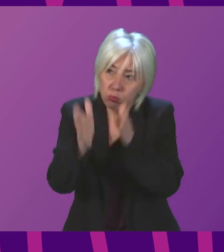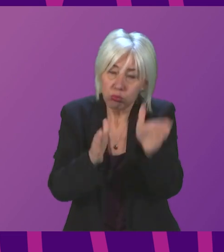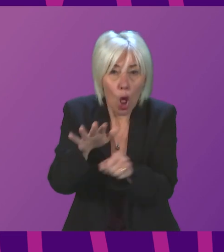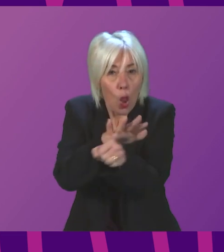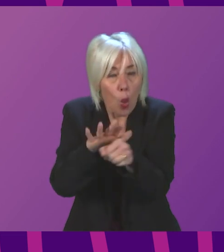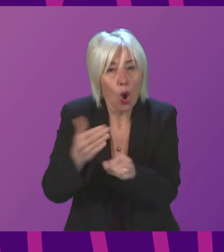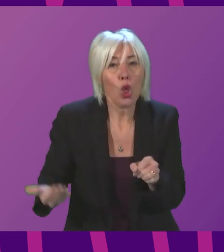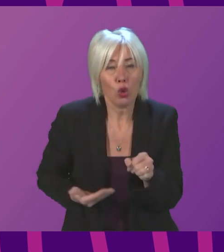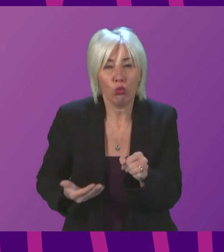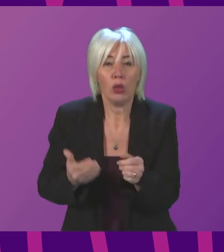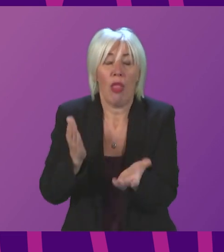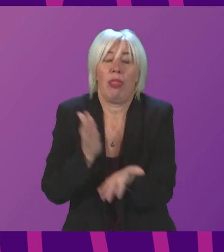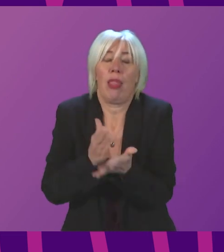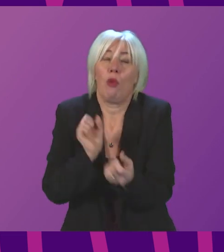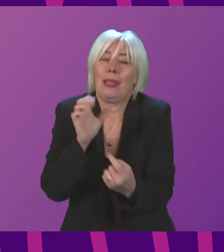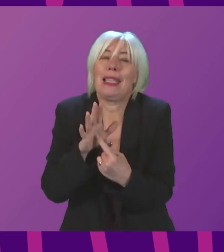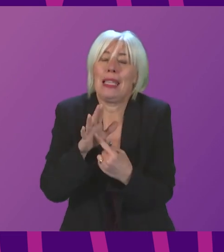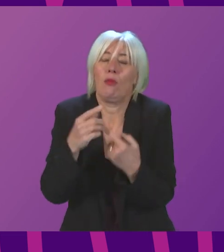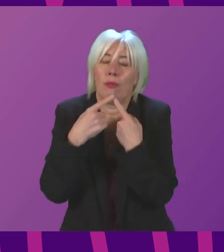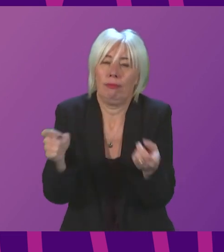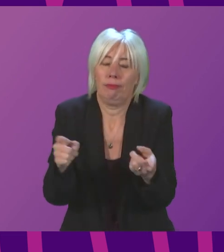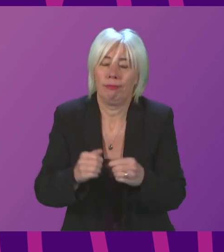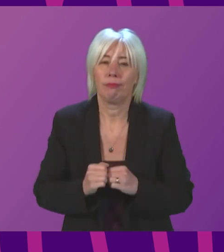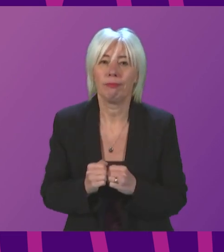what we do.